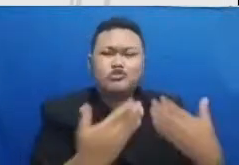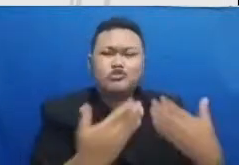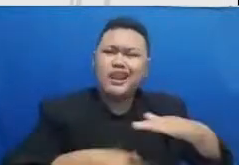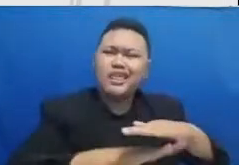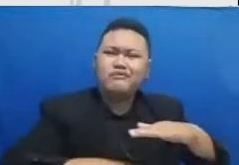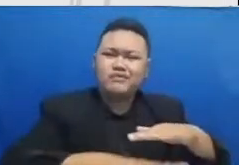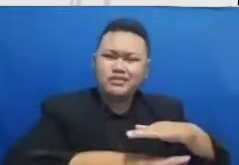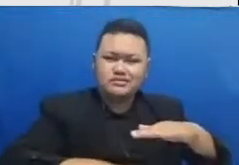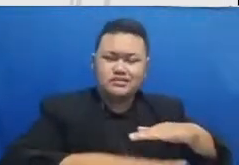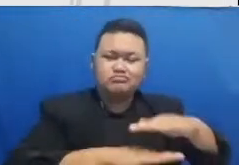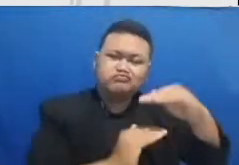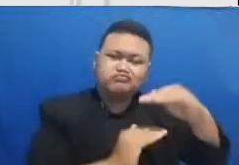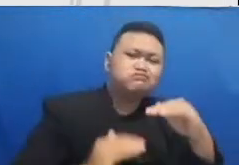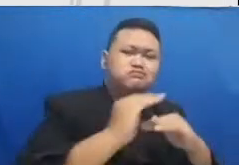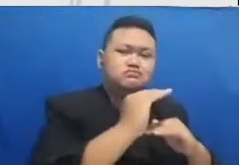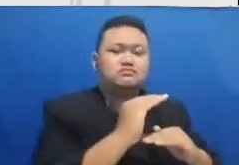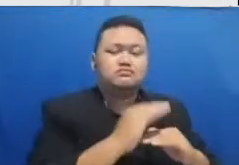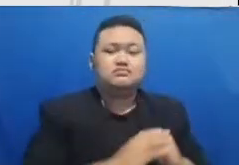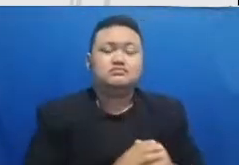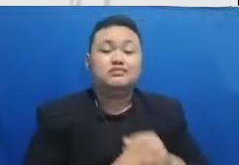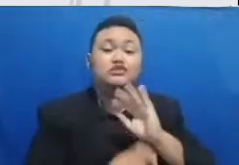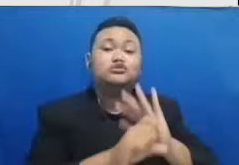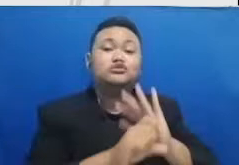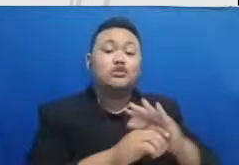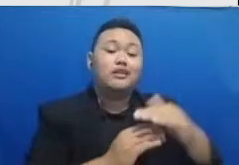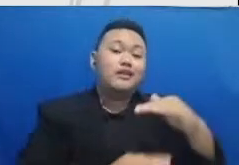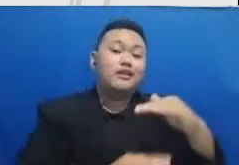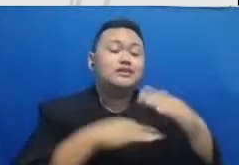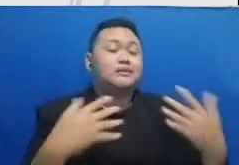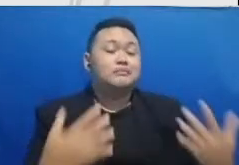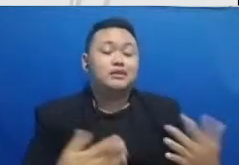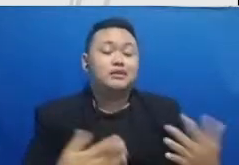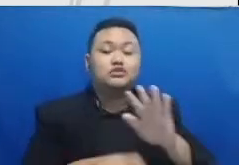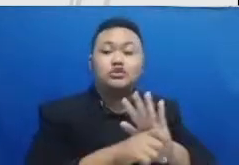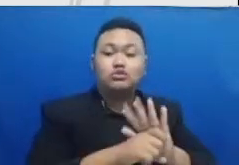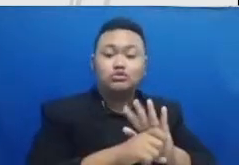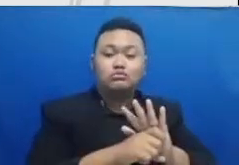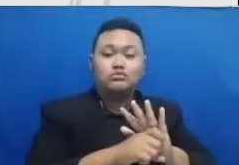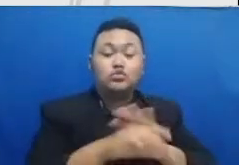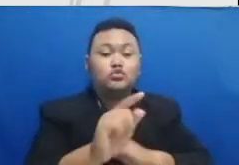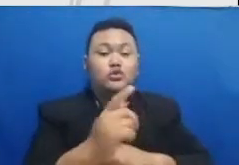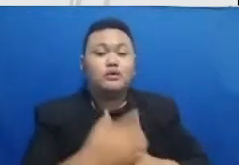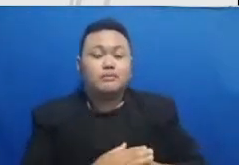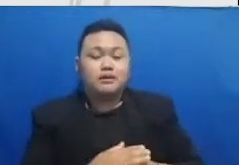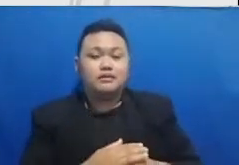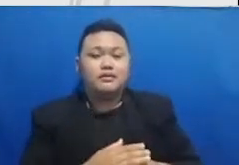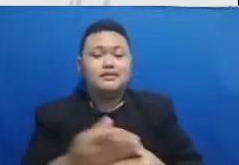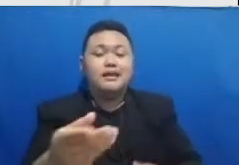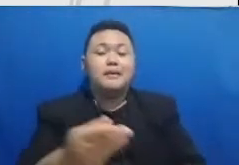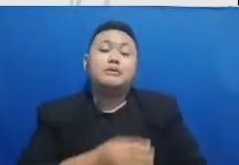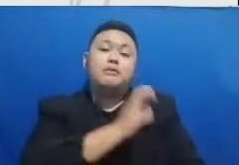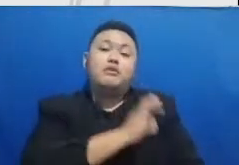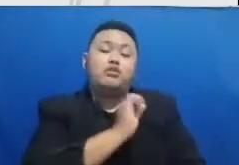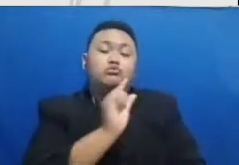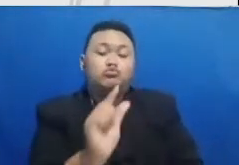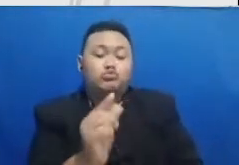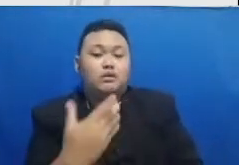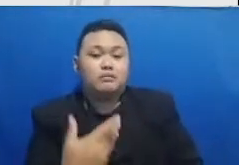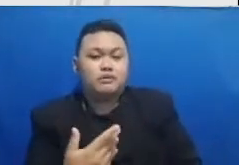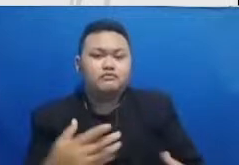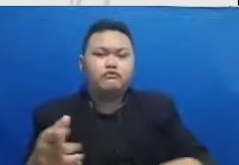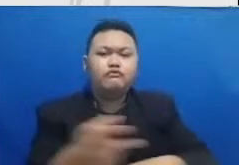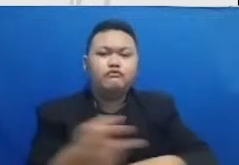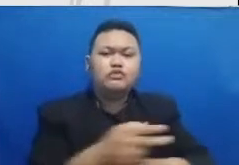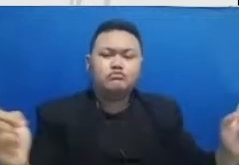example, if self-definition is for the use of video meetings, we can use video meetings